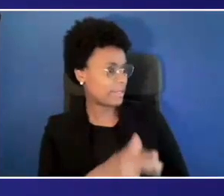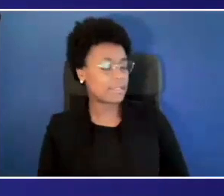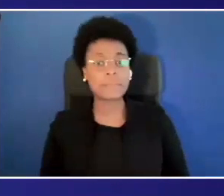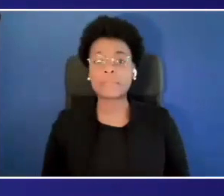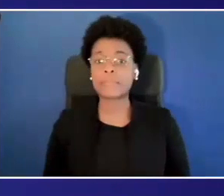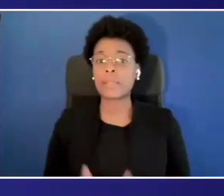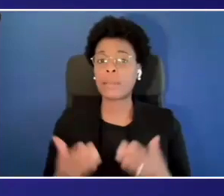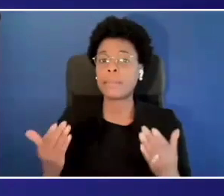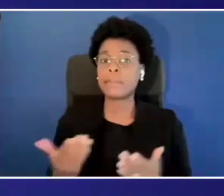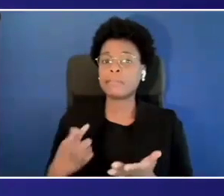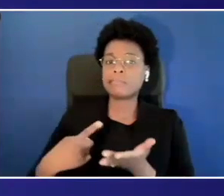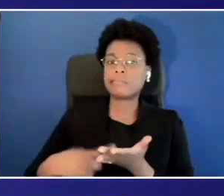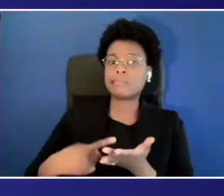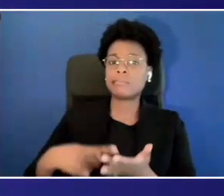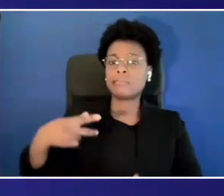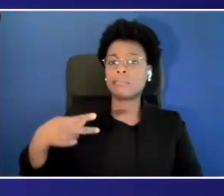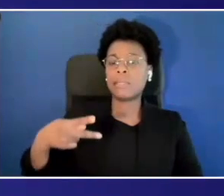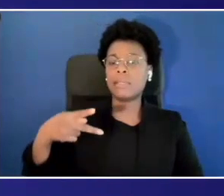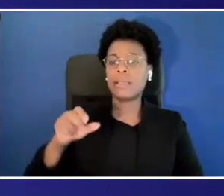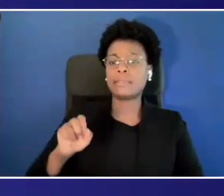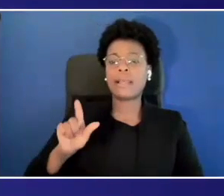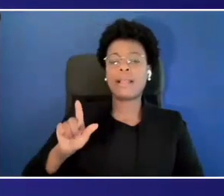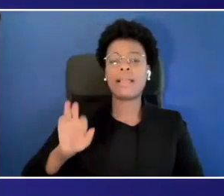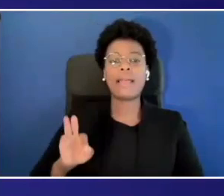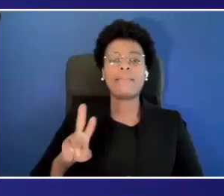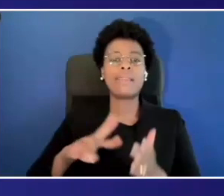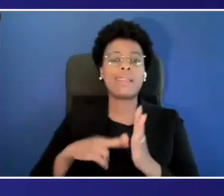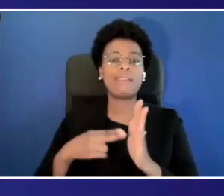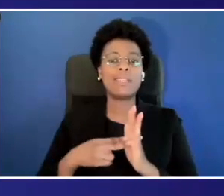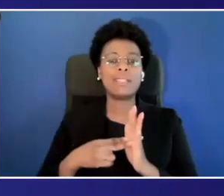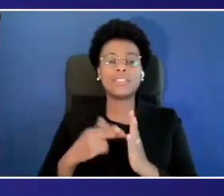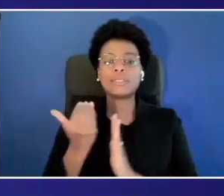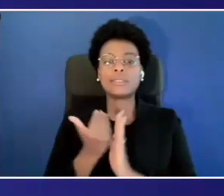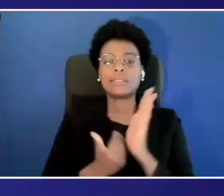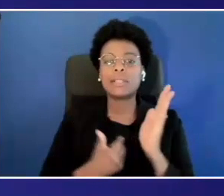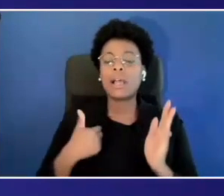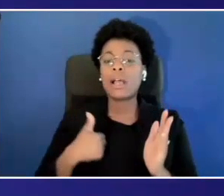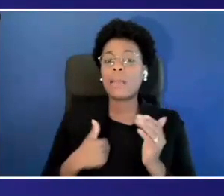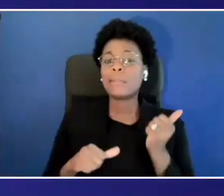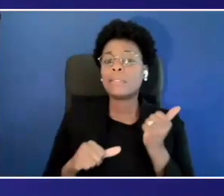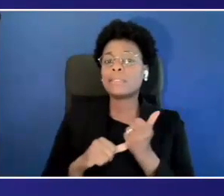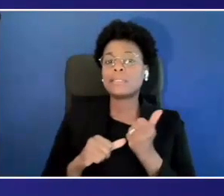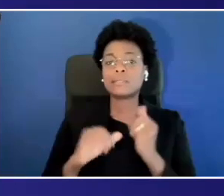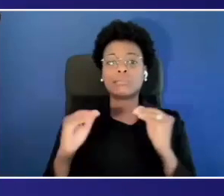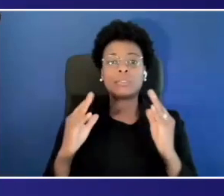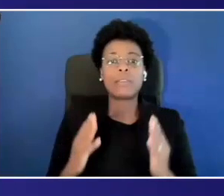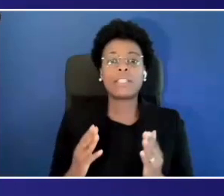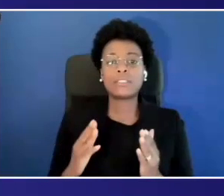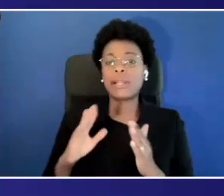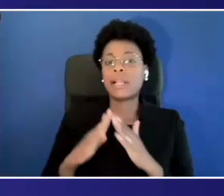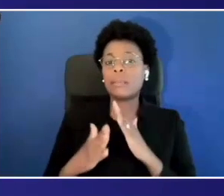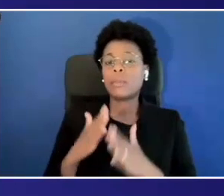I'm here to speak on the PSLF program definitions. I'm an assistant professor at a community college and have been teaching for 10 years.